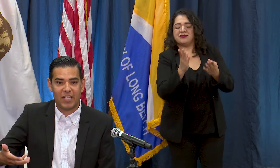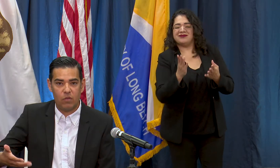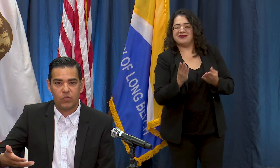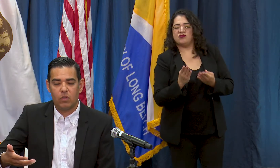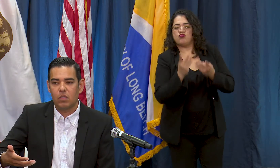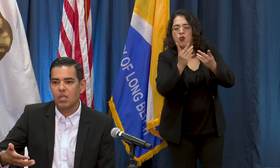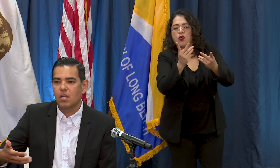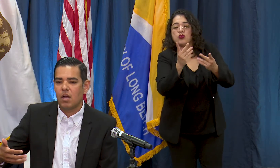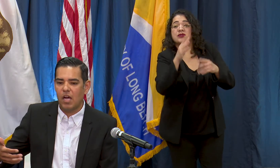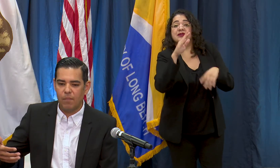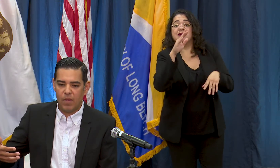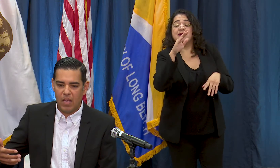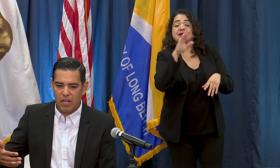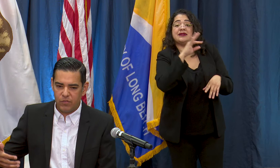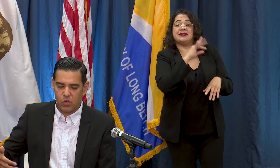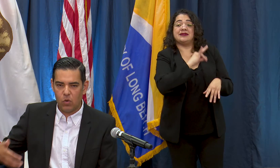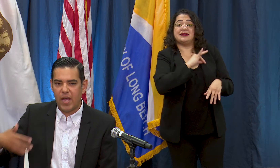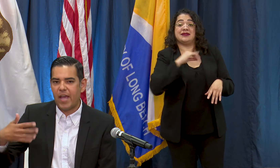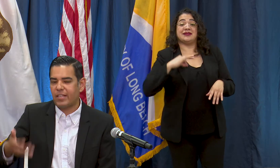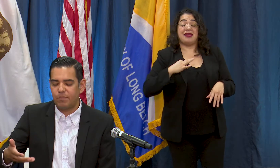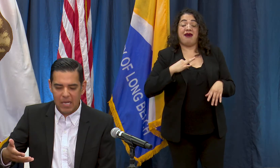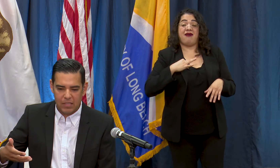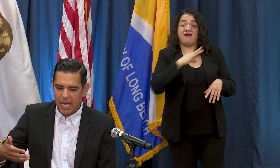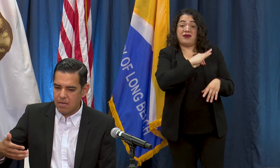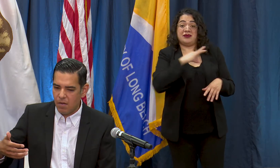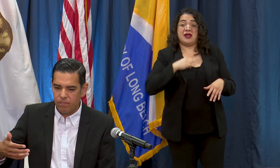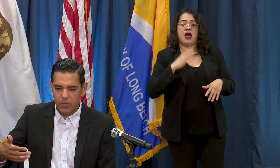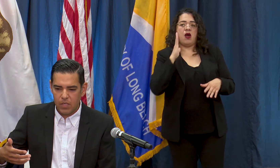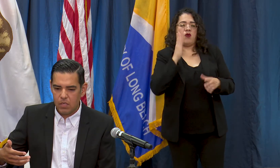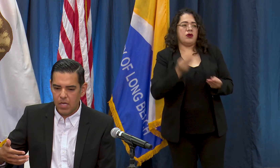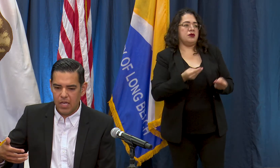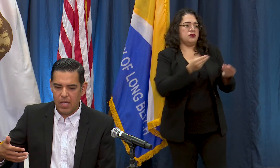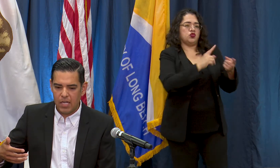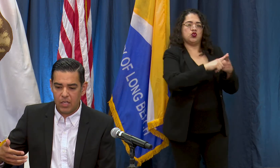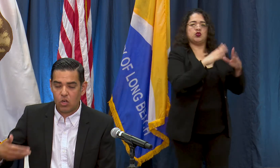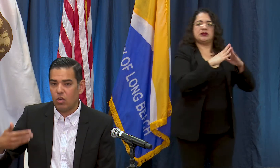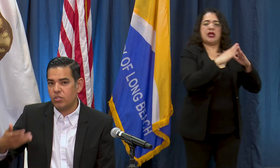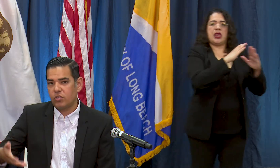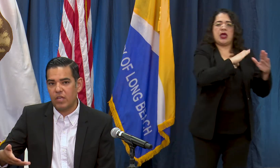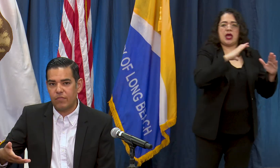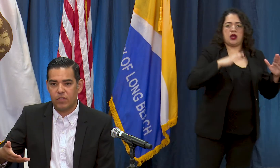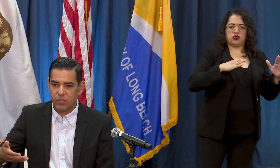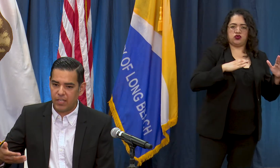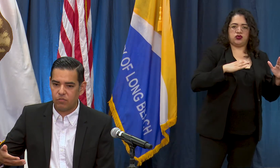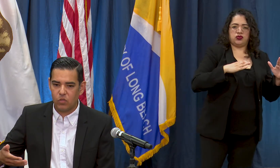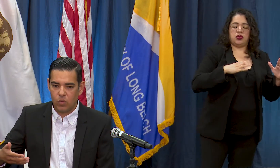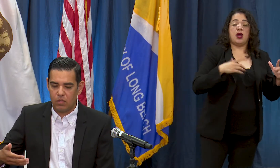council and so I expect that and encourage that the City Council